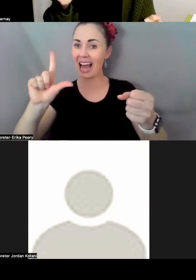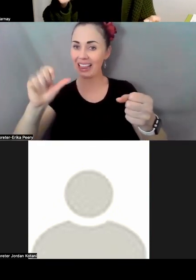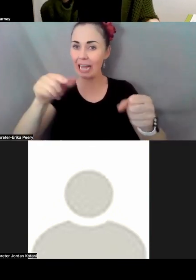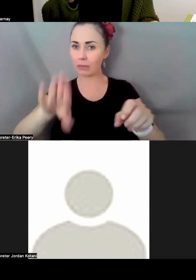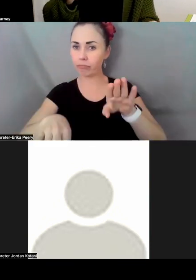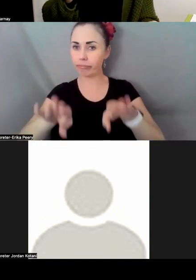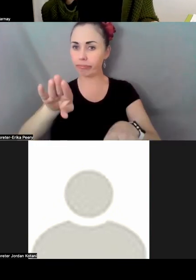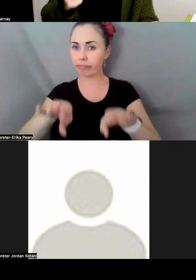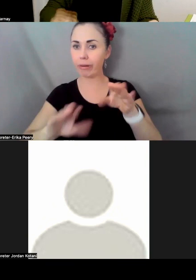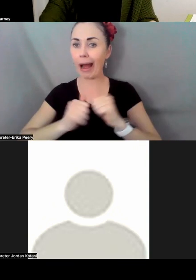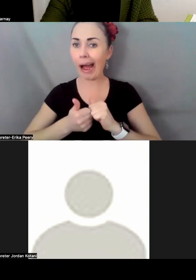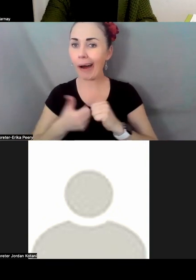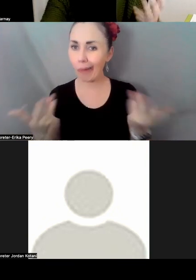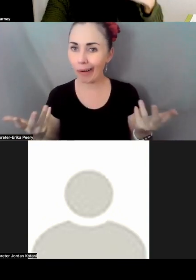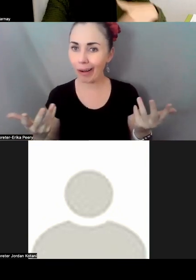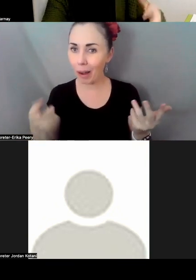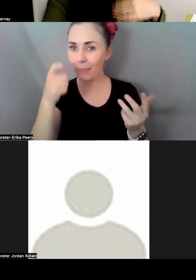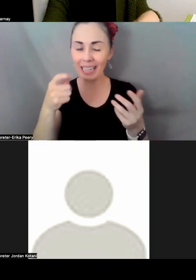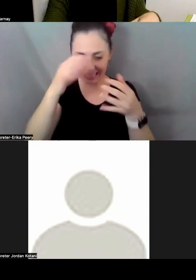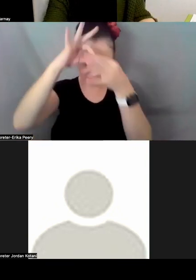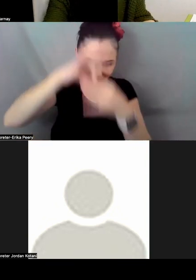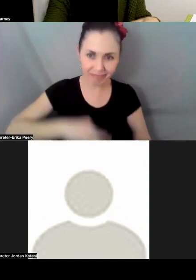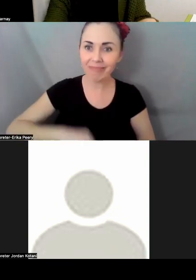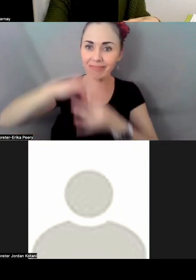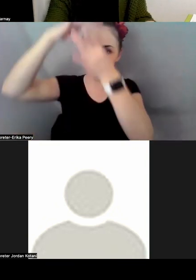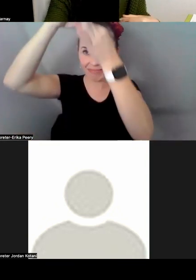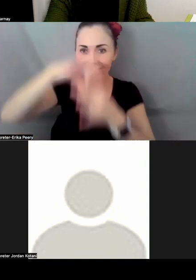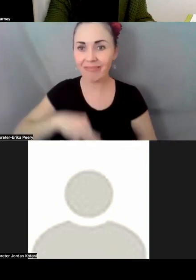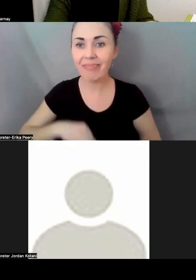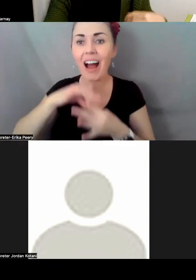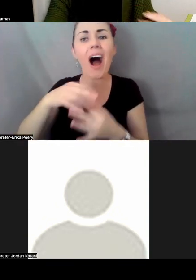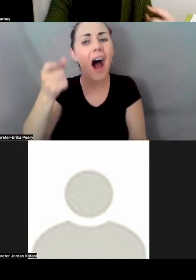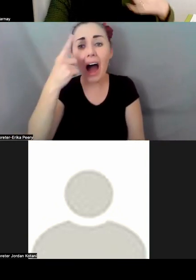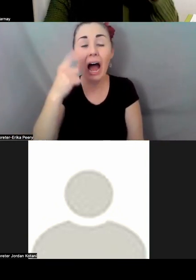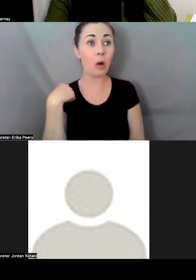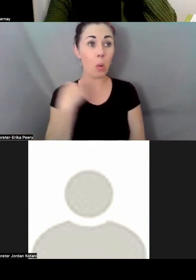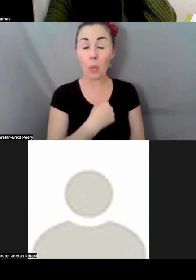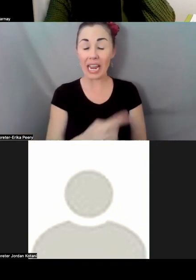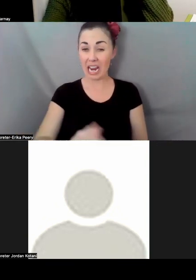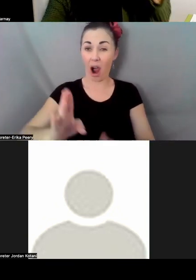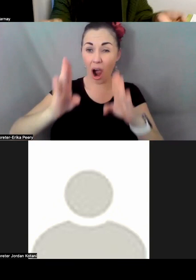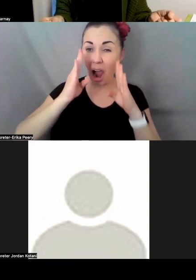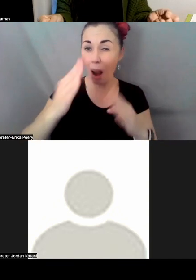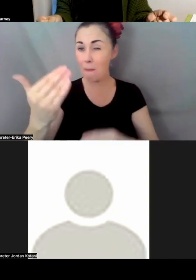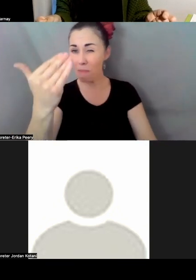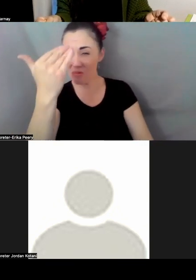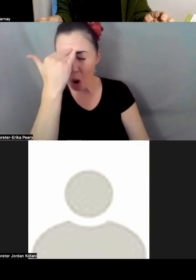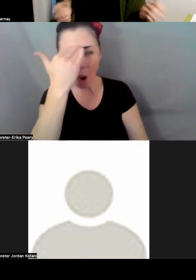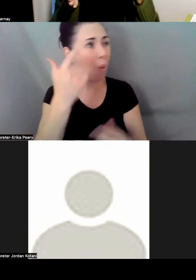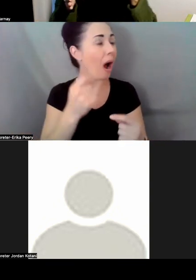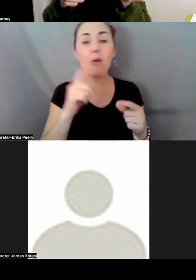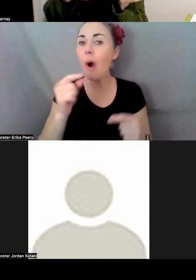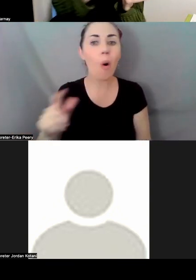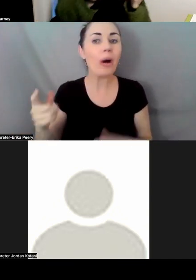doing. That happens at an unconscious level. When you go to touch your nose or you see the road turn